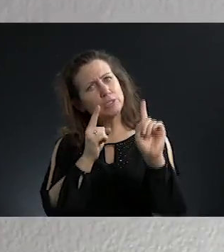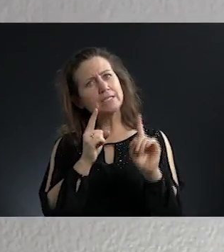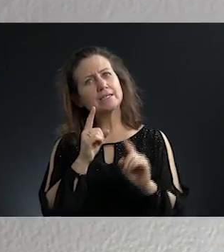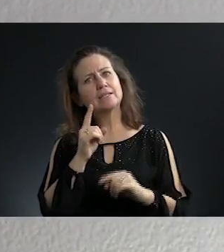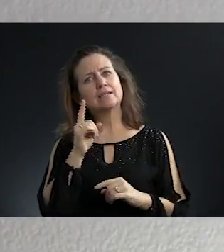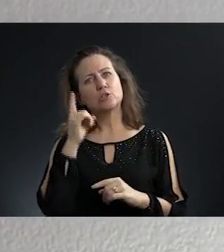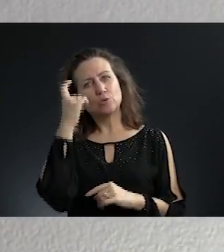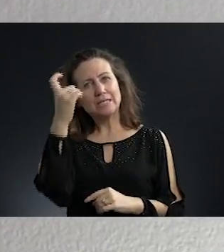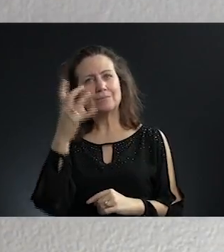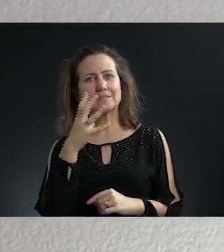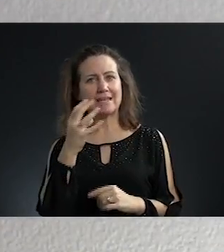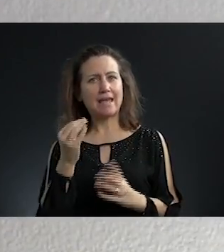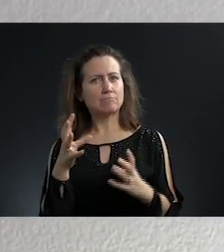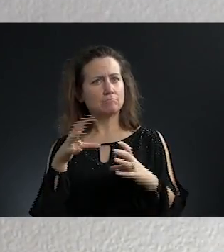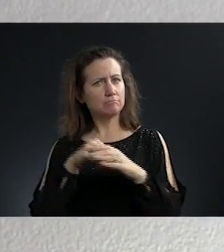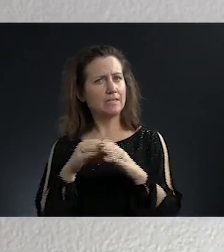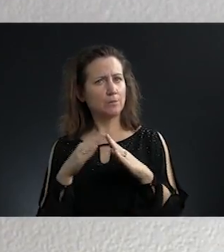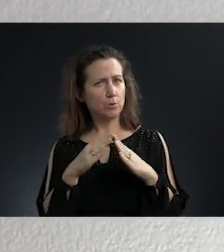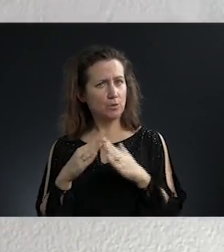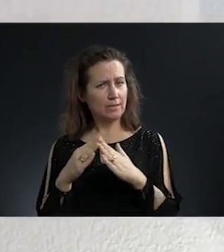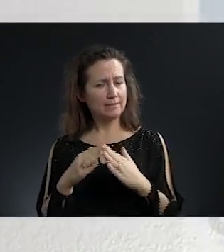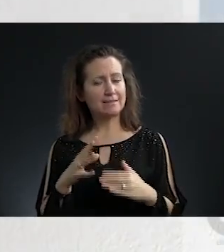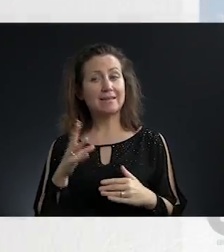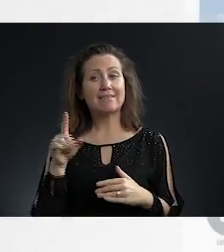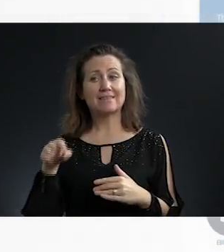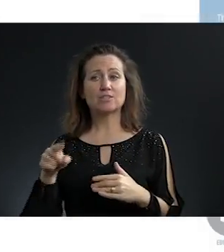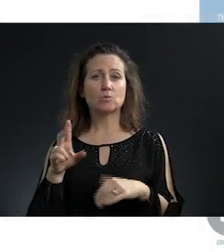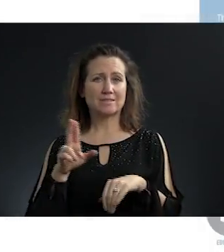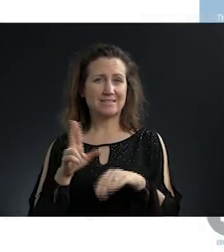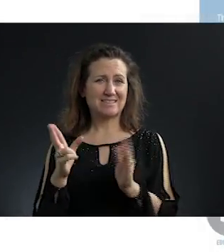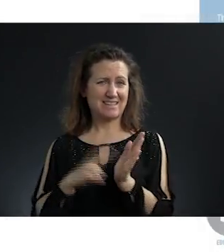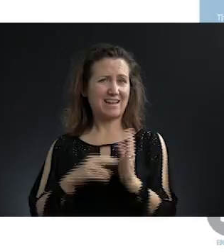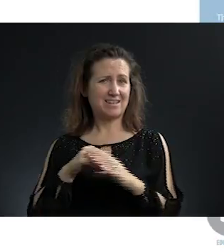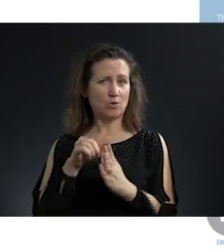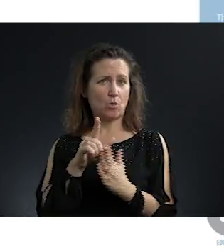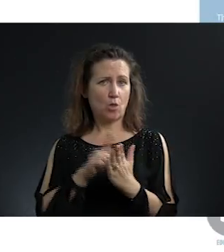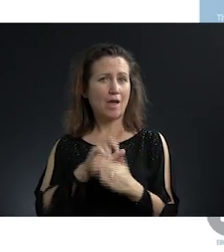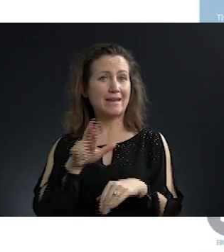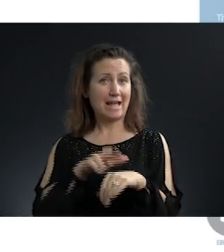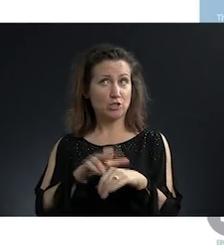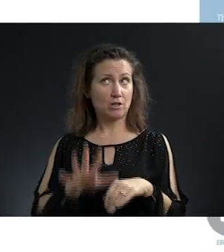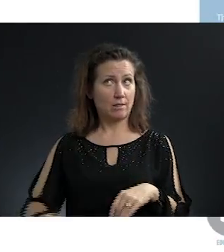Although this was signed into law nationally each state will be